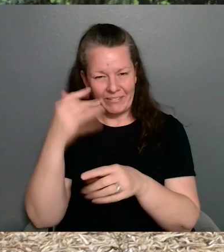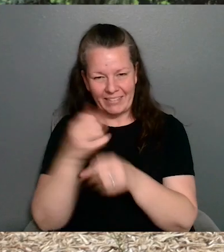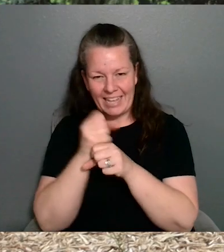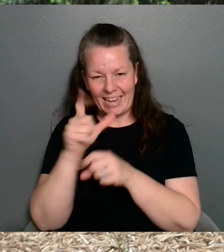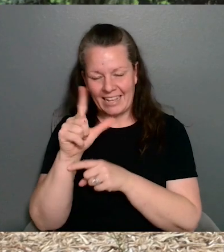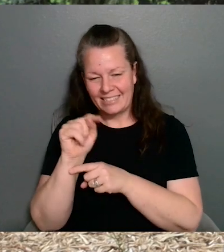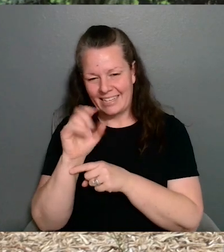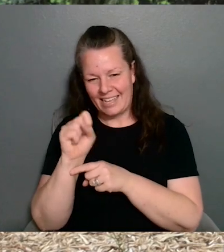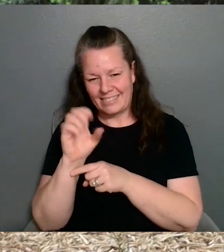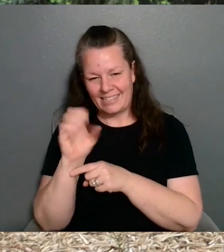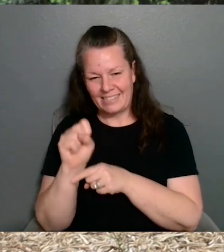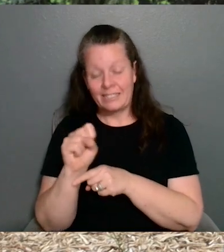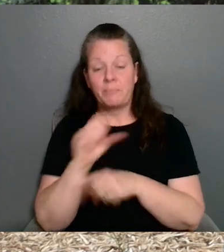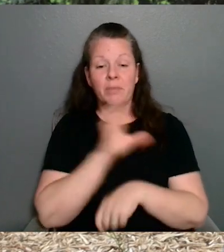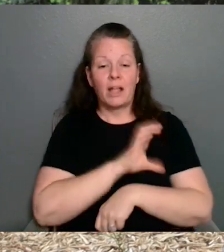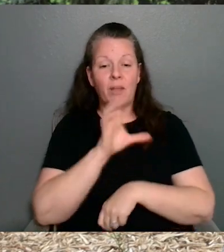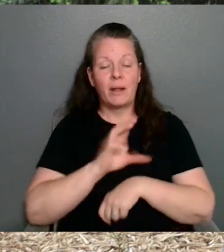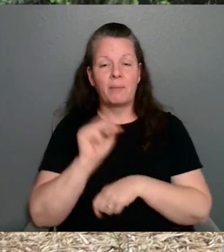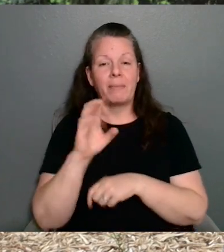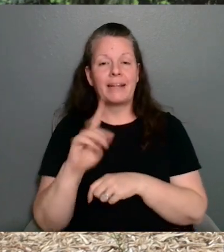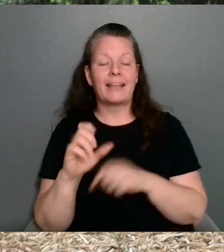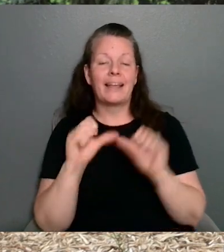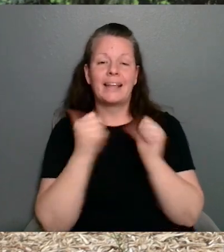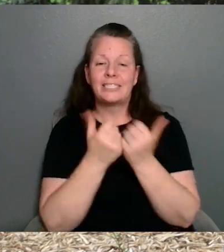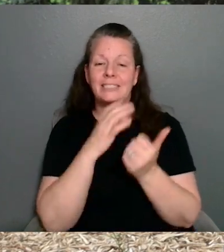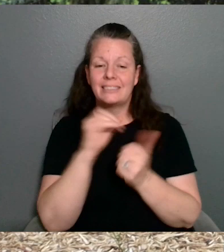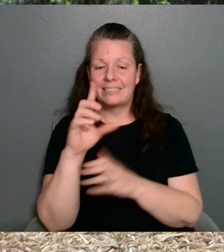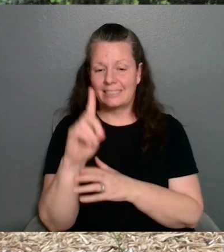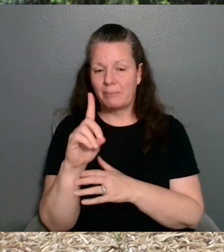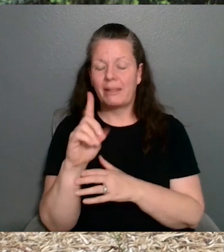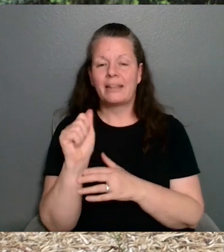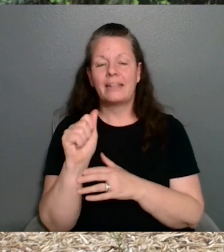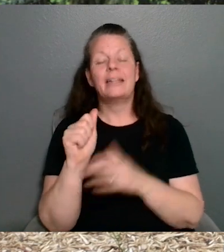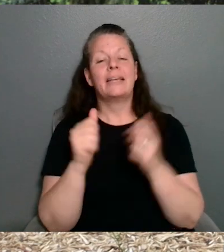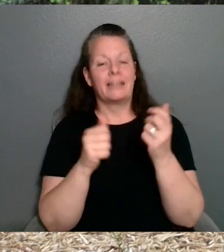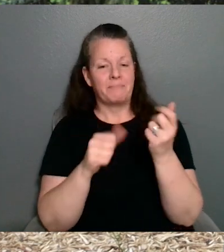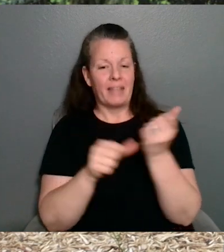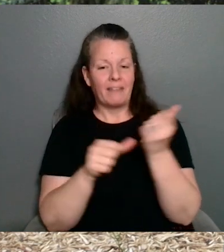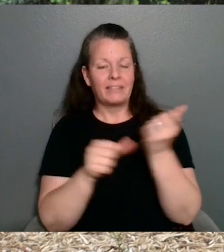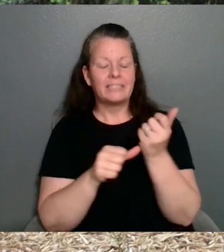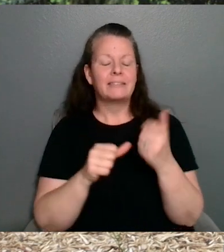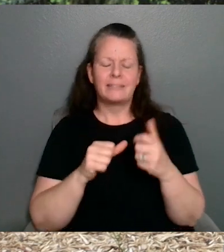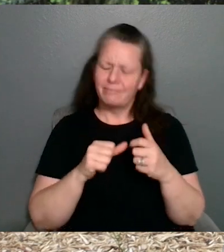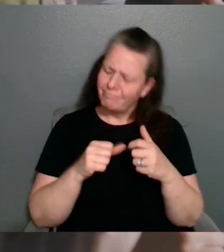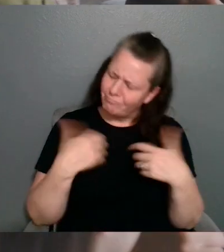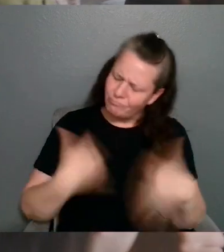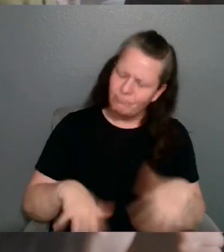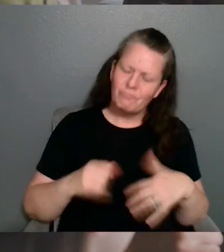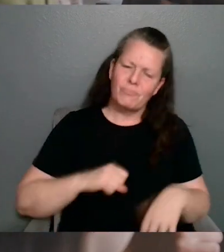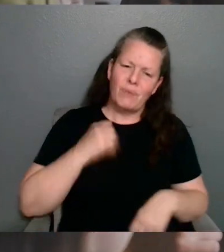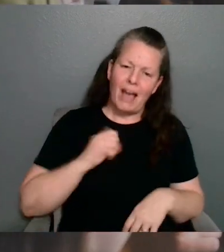Colorado's Medicaid agency and disability advocates are proud of our LTSS system,. because we want to make sure